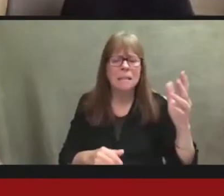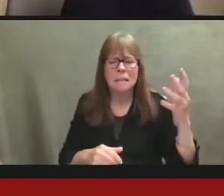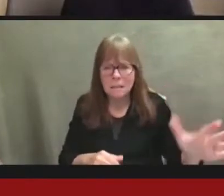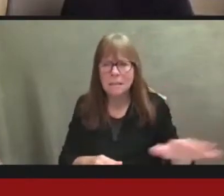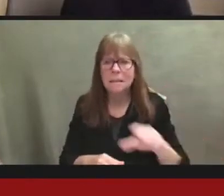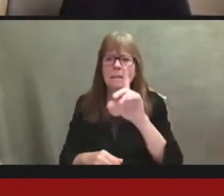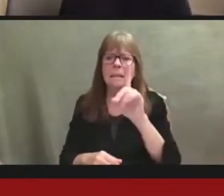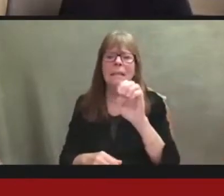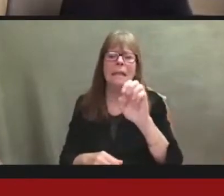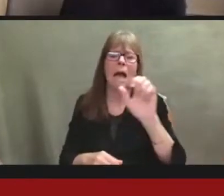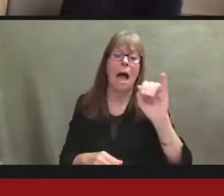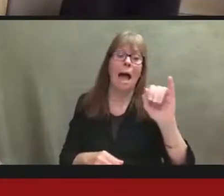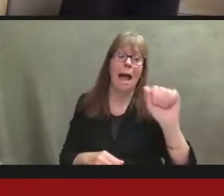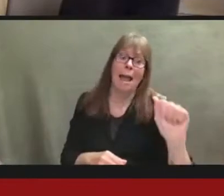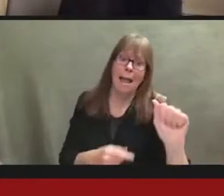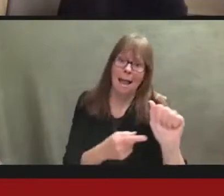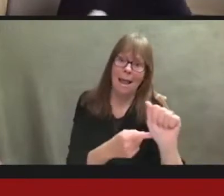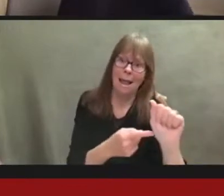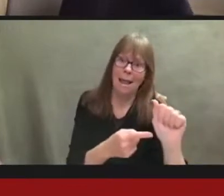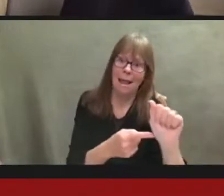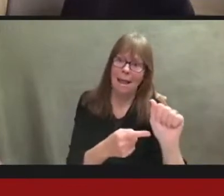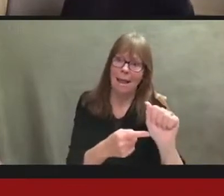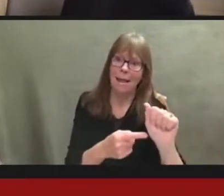Diversity, equity, inclusion, and access.